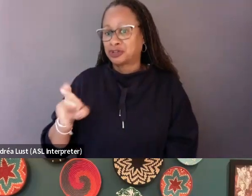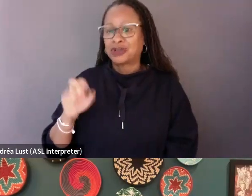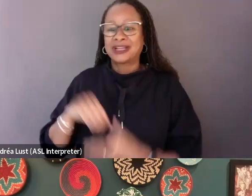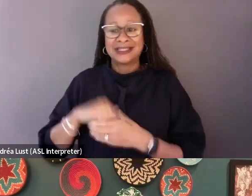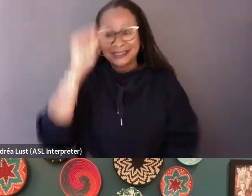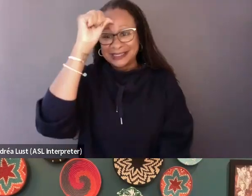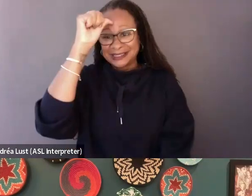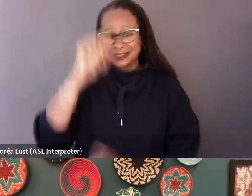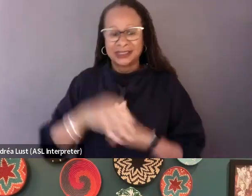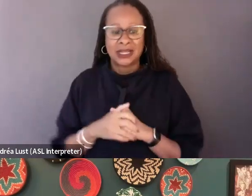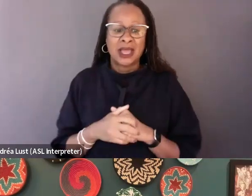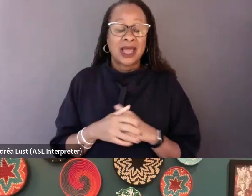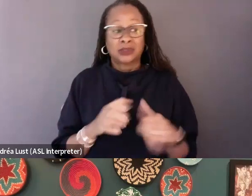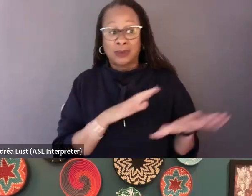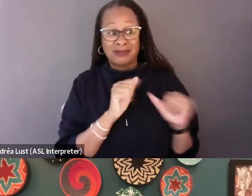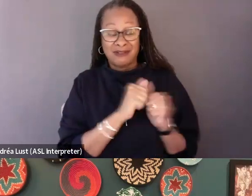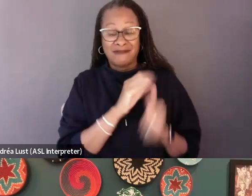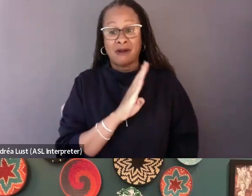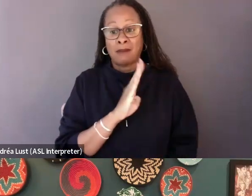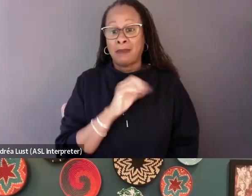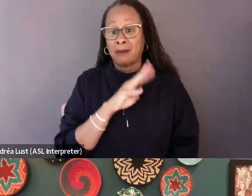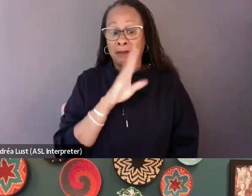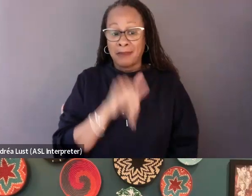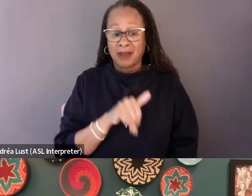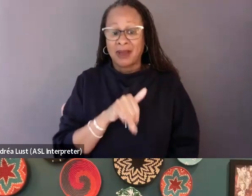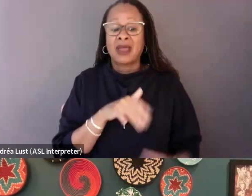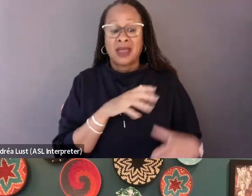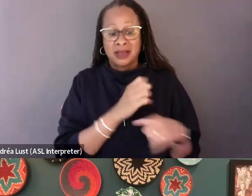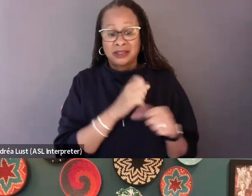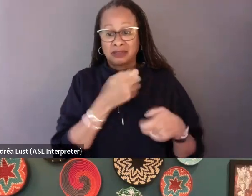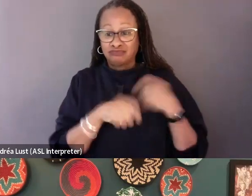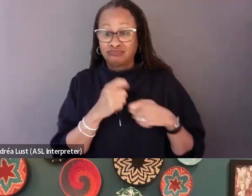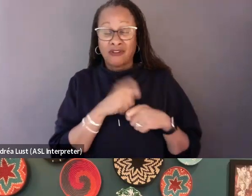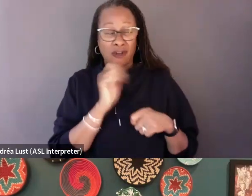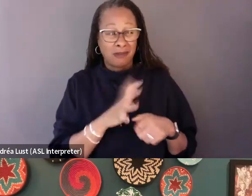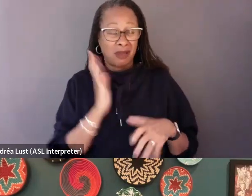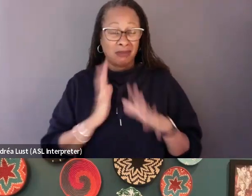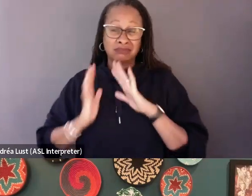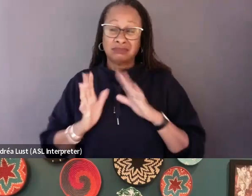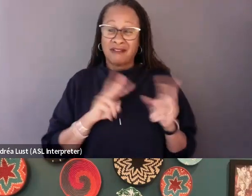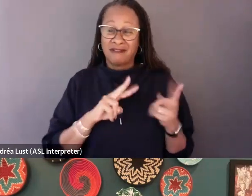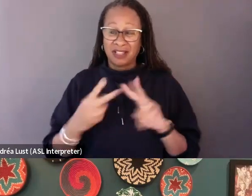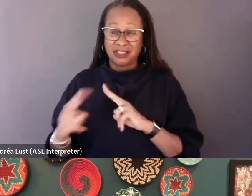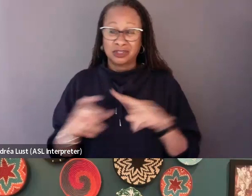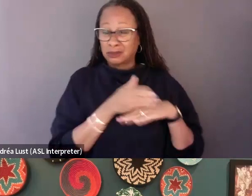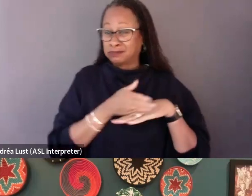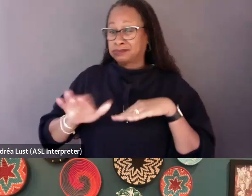from Bombay which were about Kolis getting displaced from their ancestral villages. Kolis are the indigenous people of Bombay.